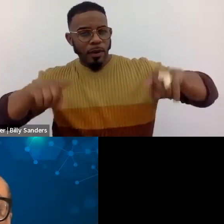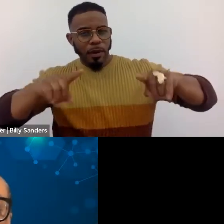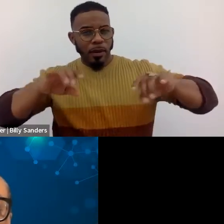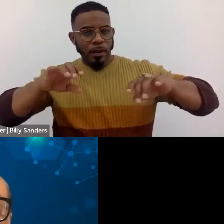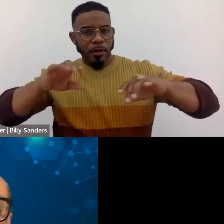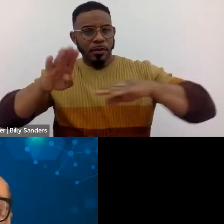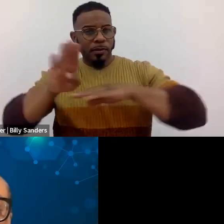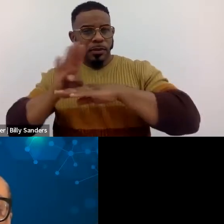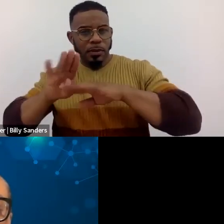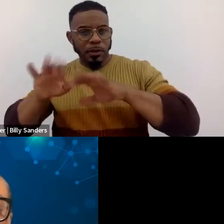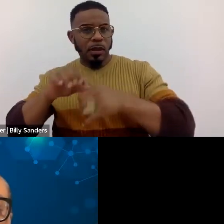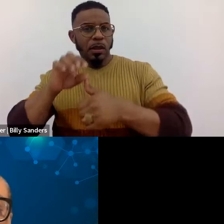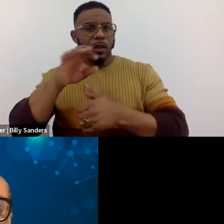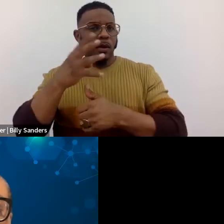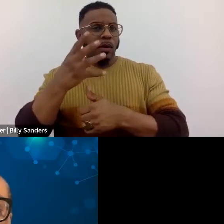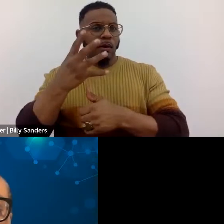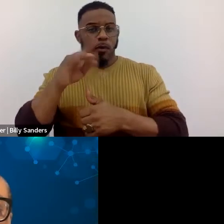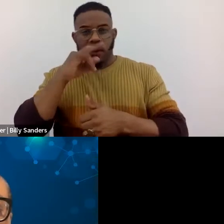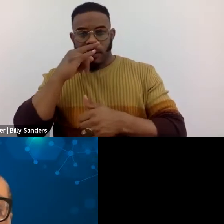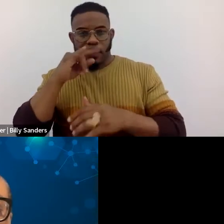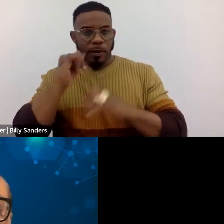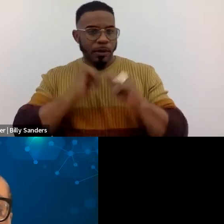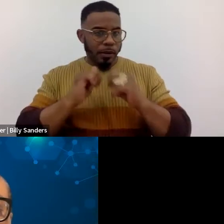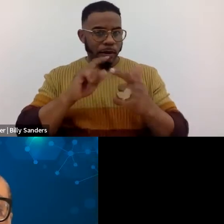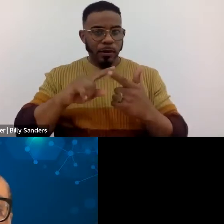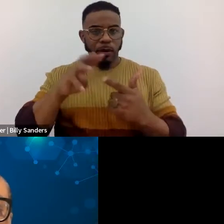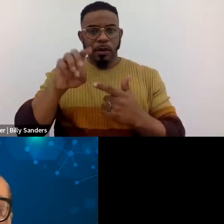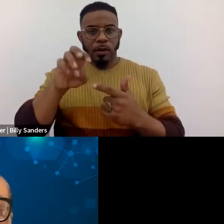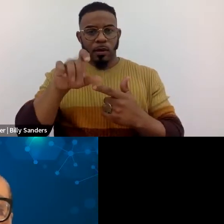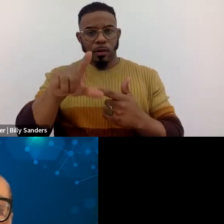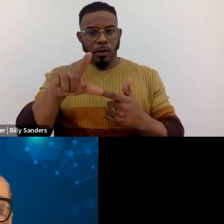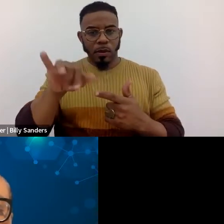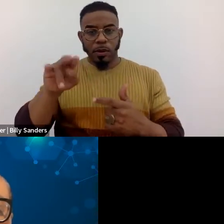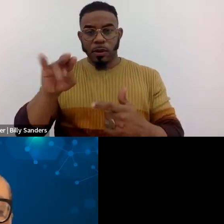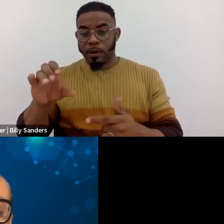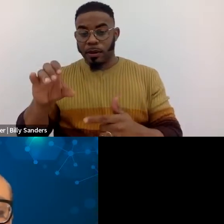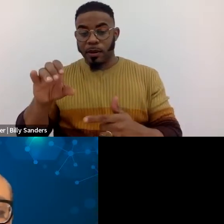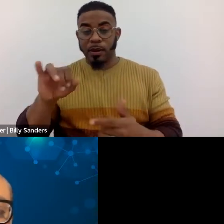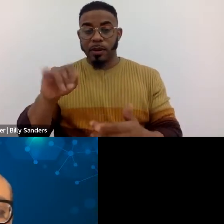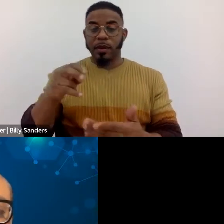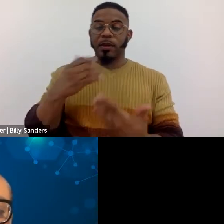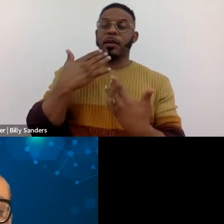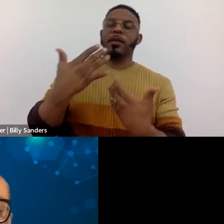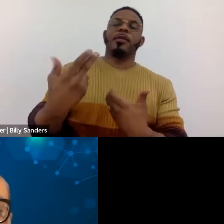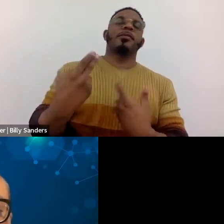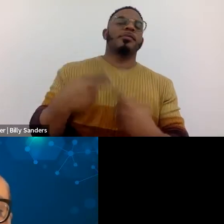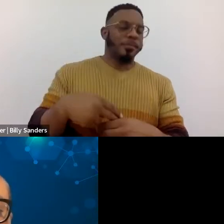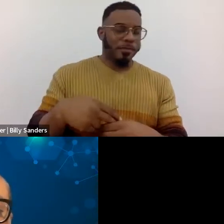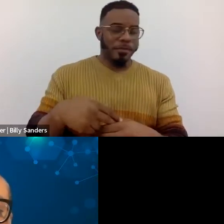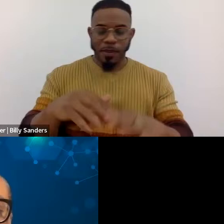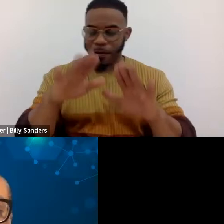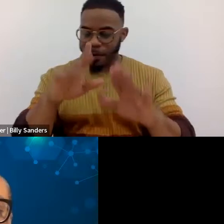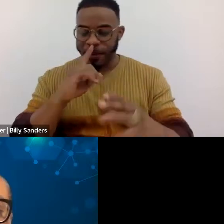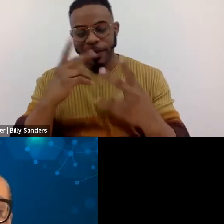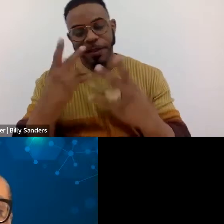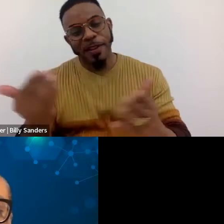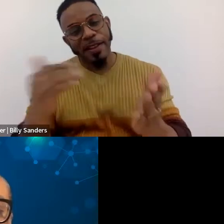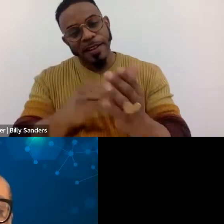such as 4Kids Entertainment and Marvel Inc. Stephanie, thank you so much for being here. It is great to see you again.